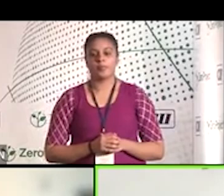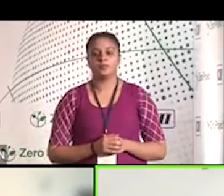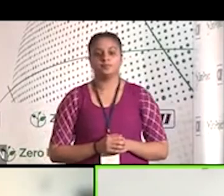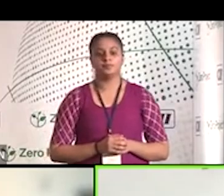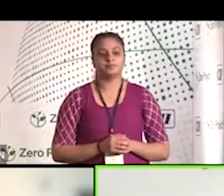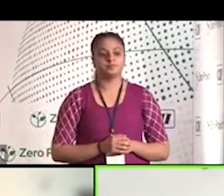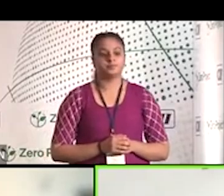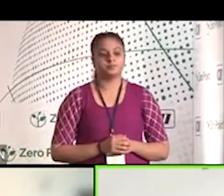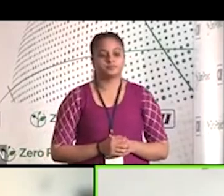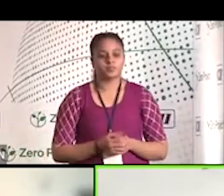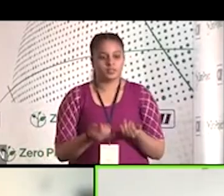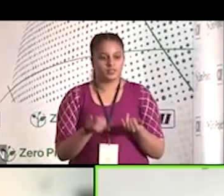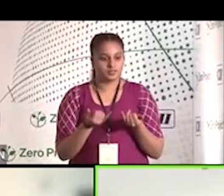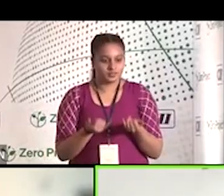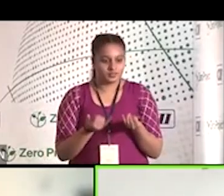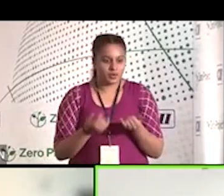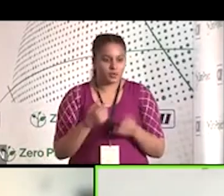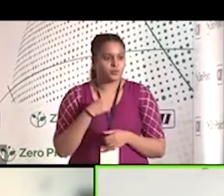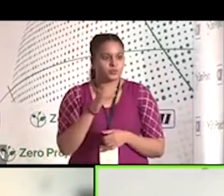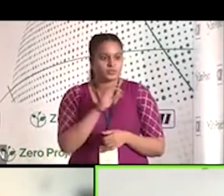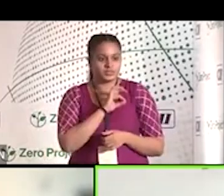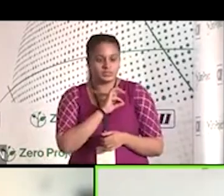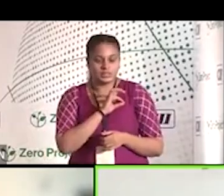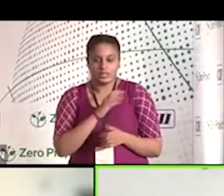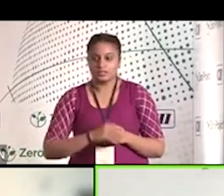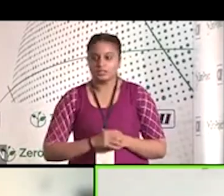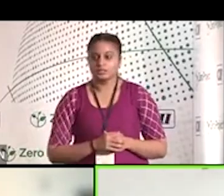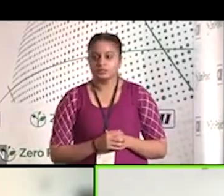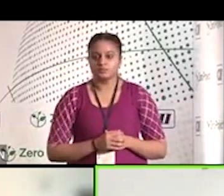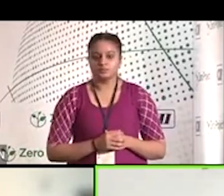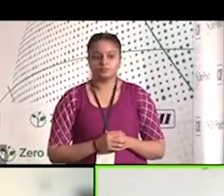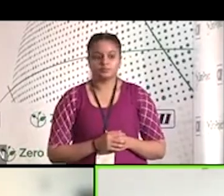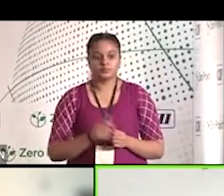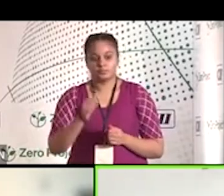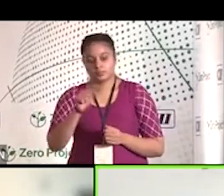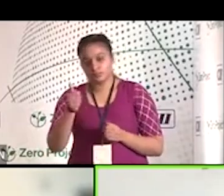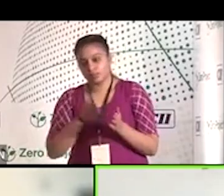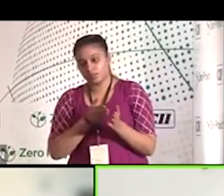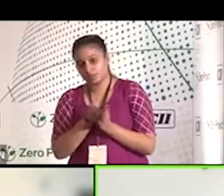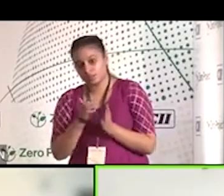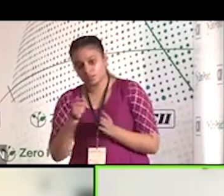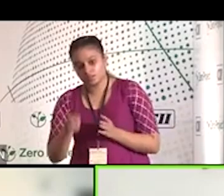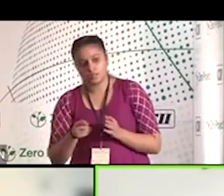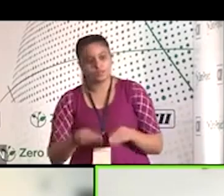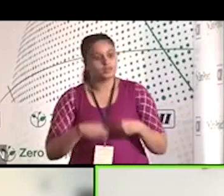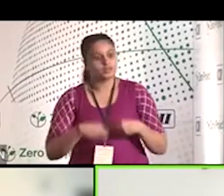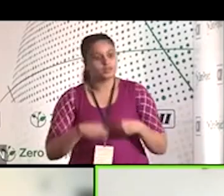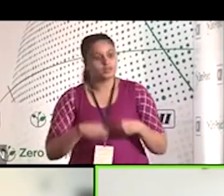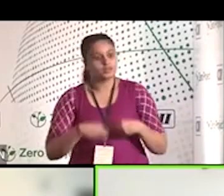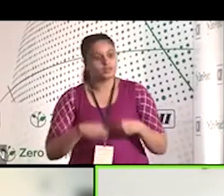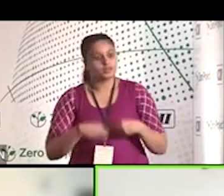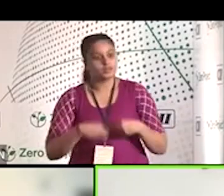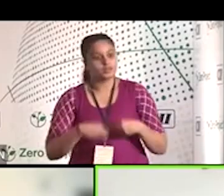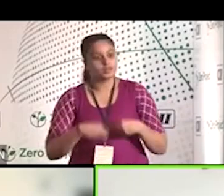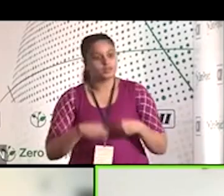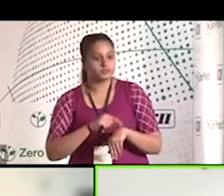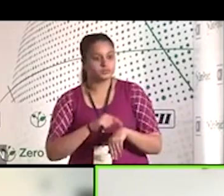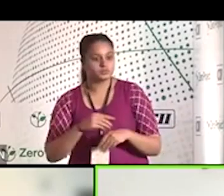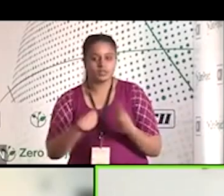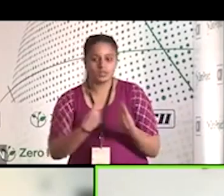Now I would like to take this to the other side of the coin, which is like providing the talent, training the talent for you.